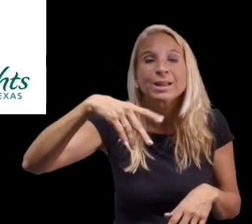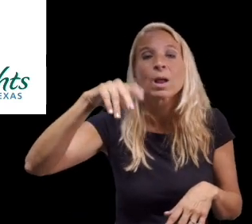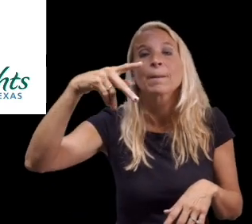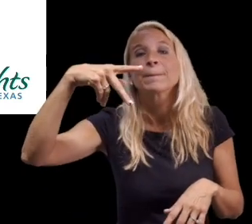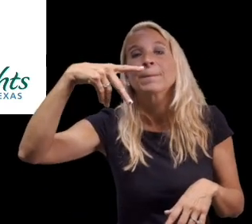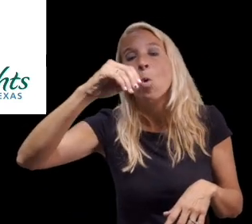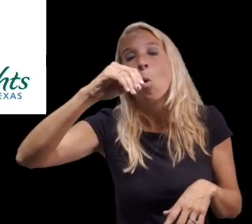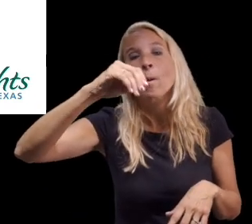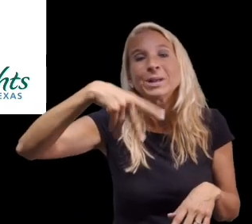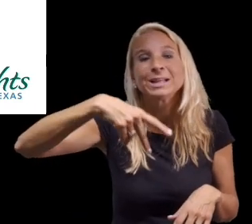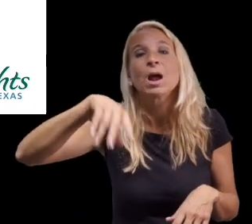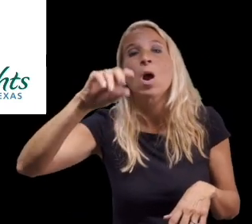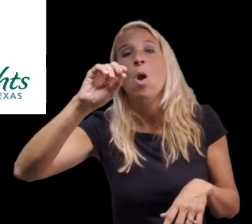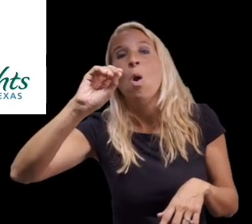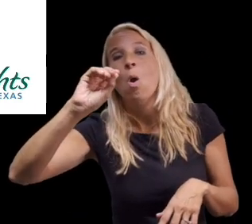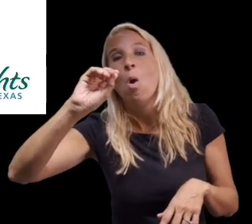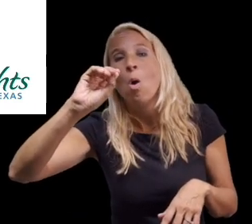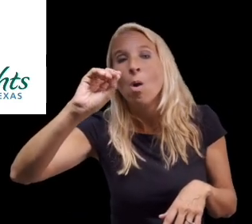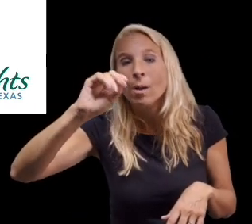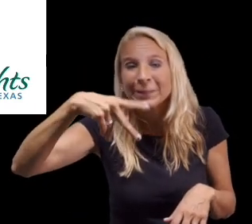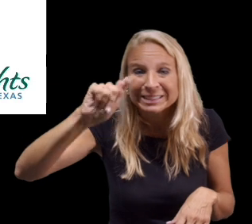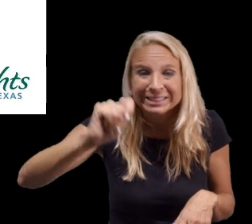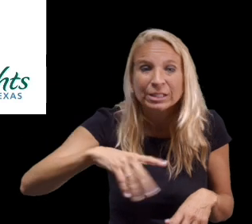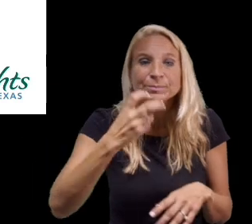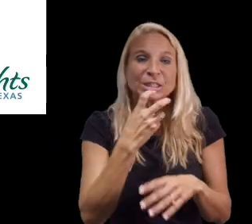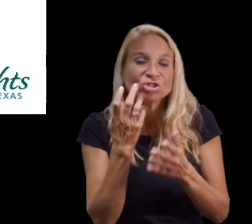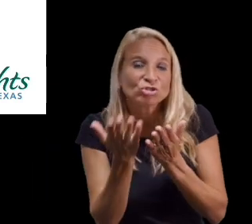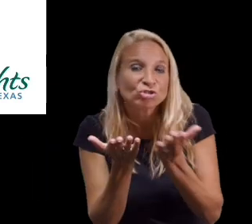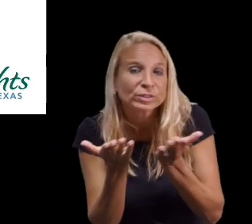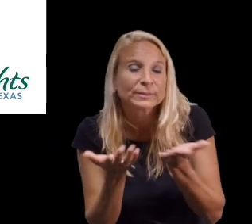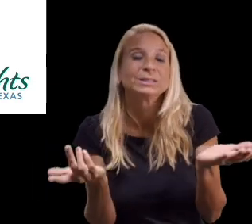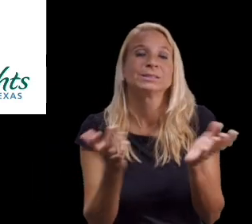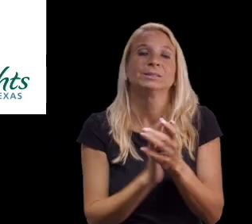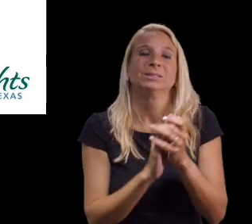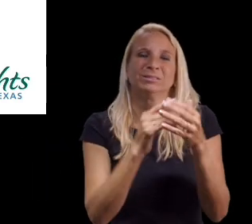and speech therapies and transition assistance services.